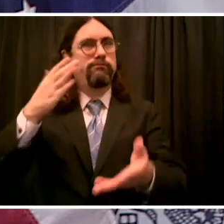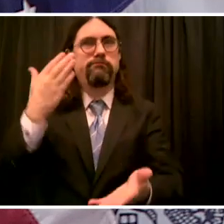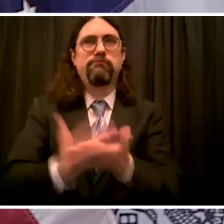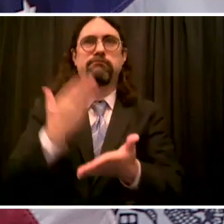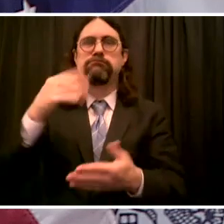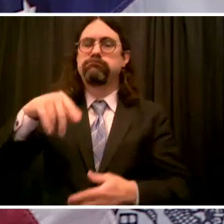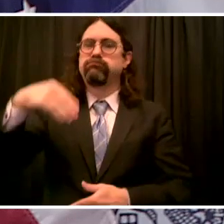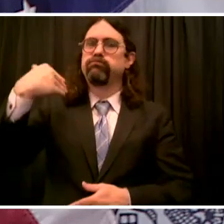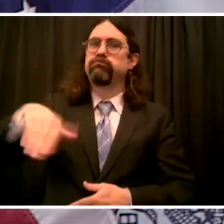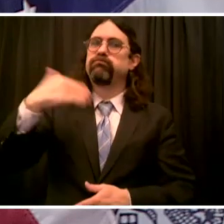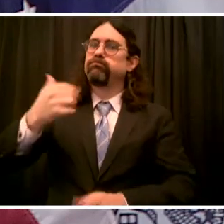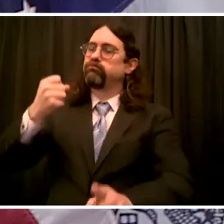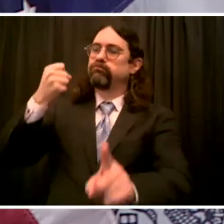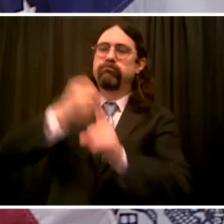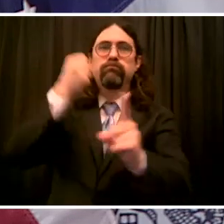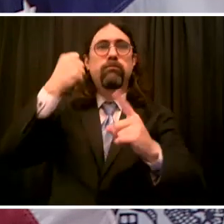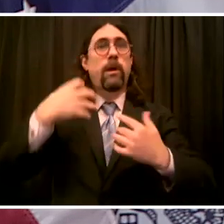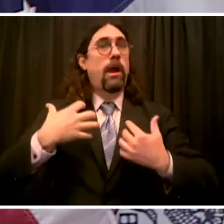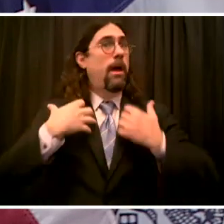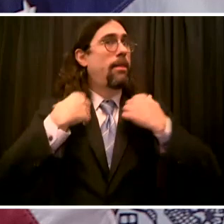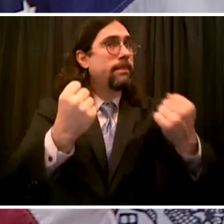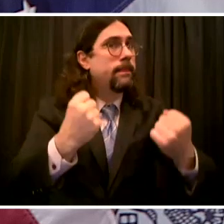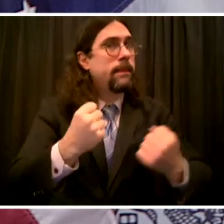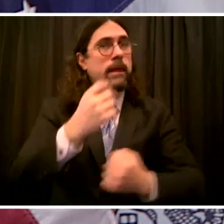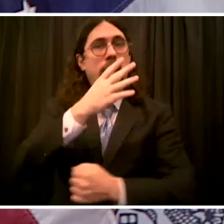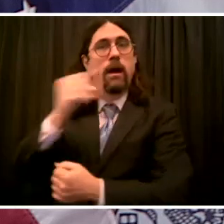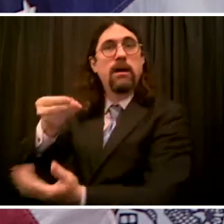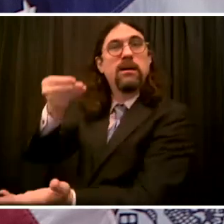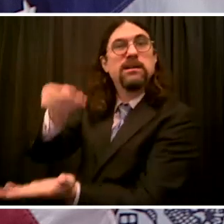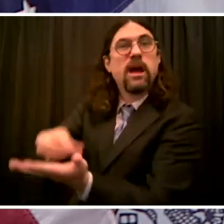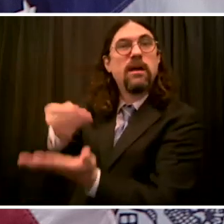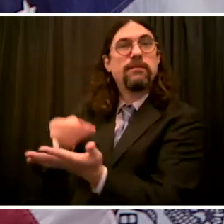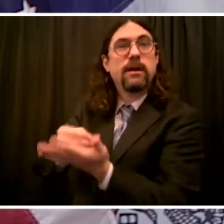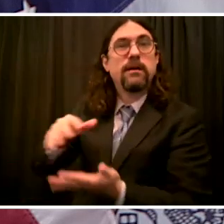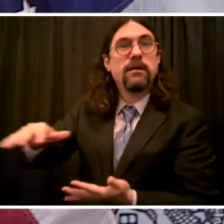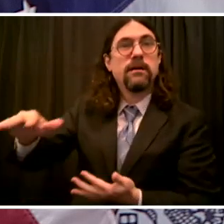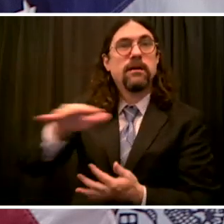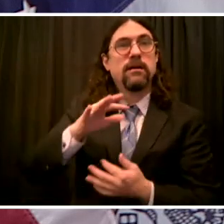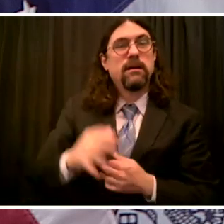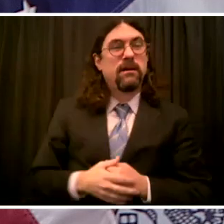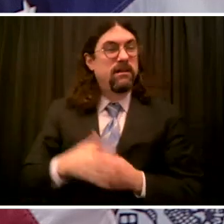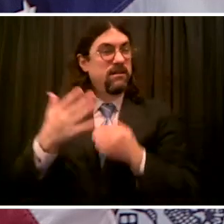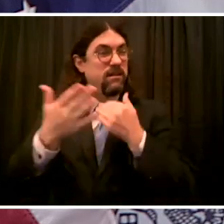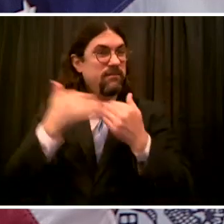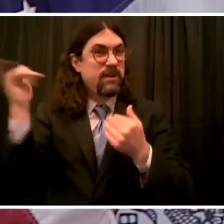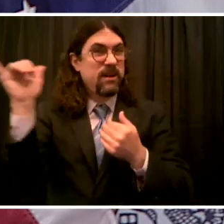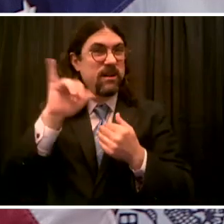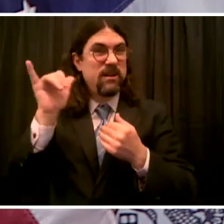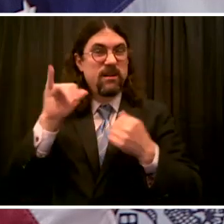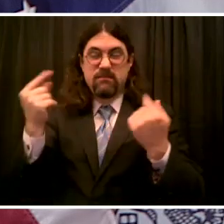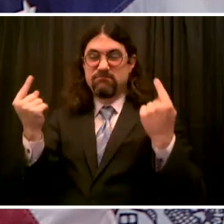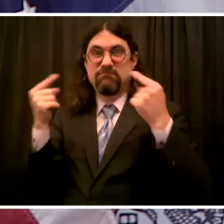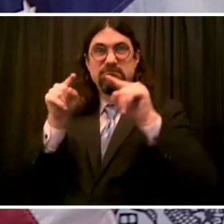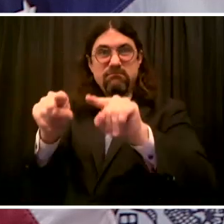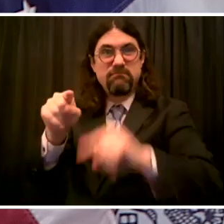AND IT'S SCARY TO THINK ABOUT. BUT EVEN COMPARED TO THE GREAT DEPRESSION, I ALWAYS SAY, I